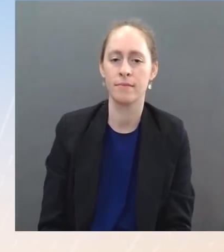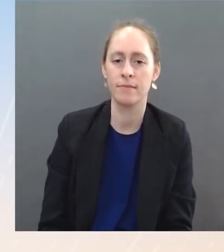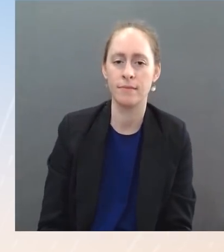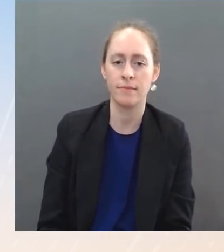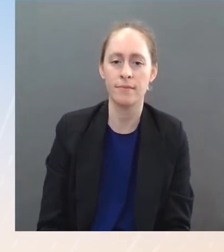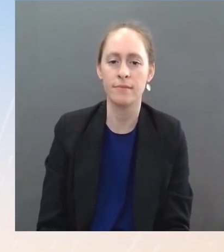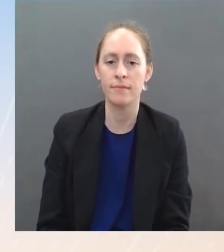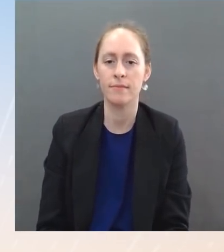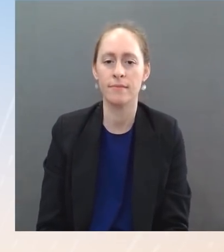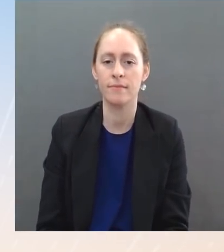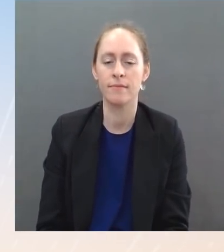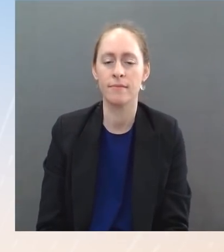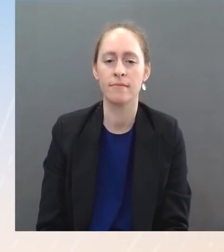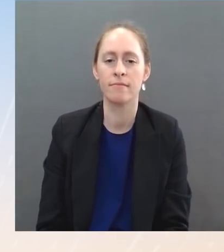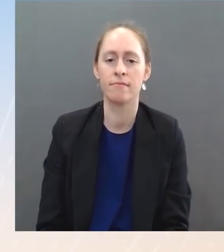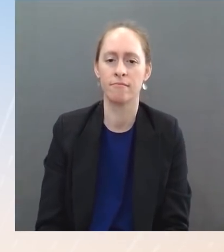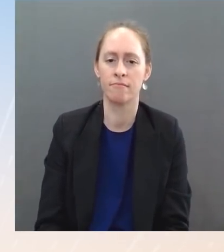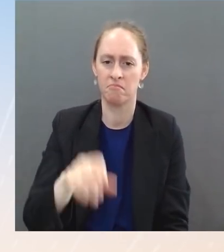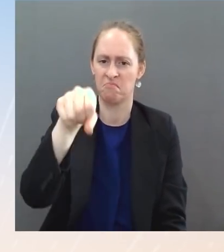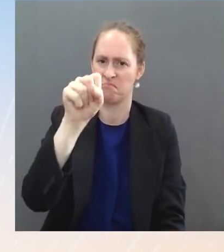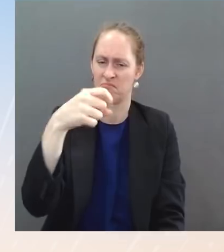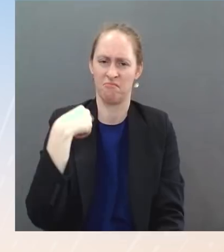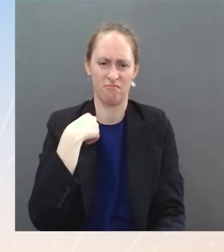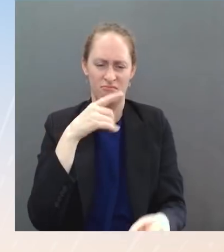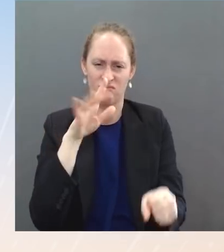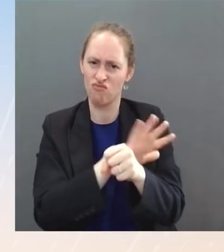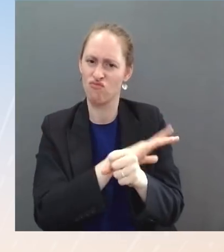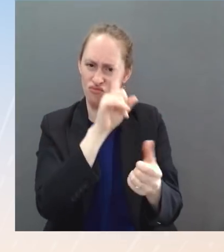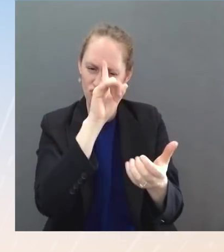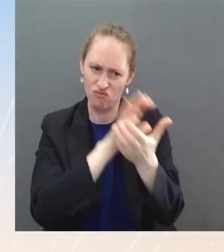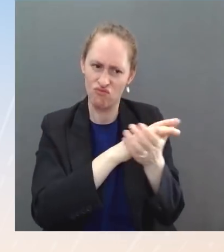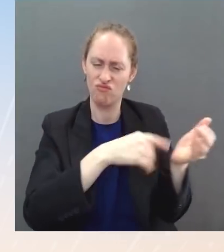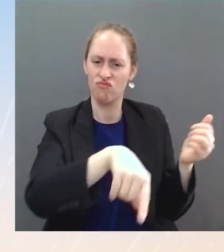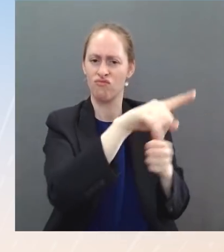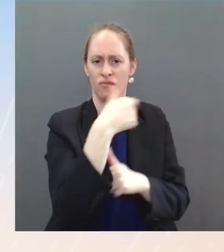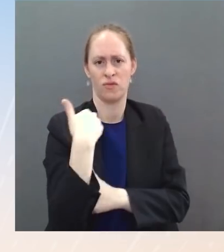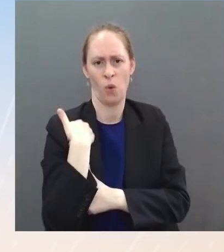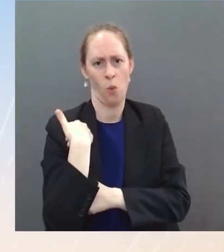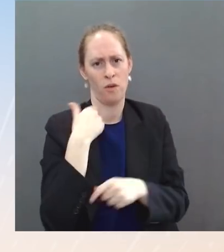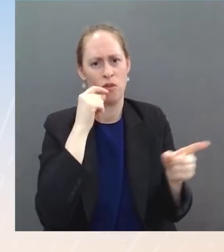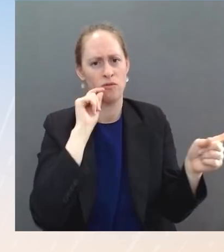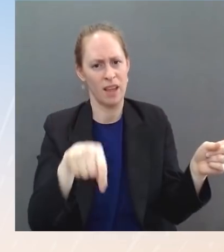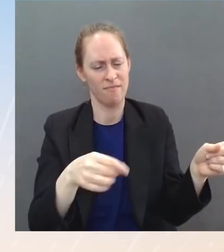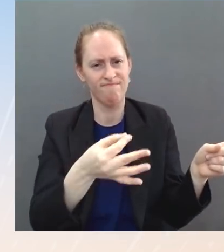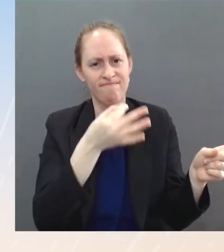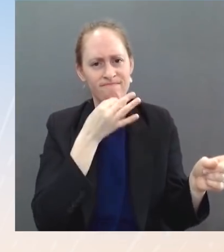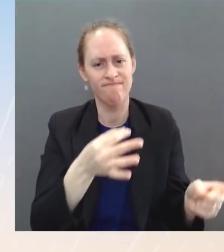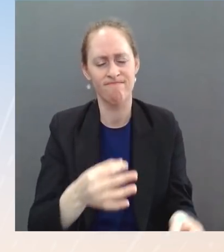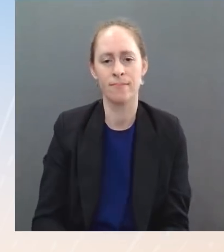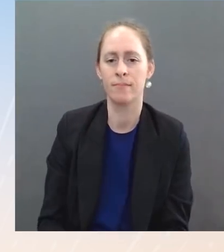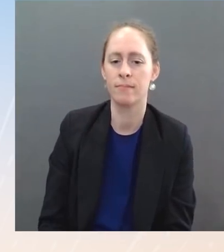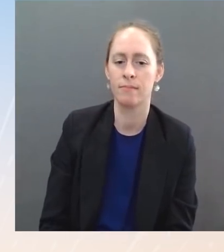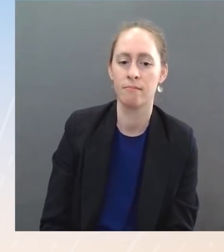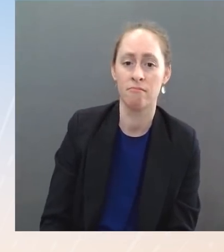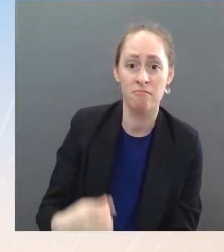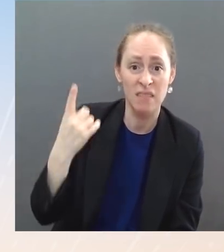The Press: I just have one -- one quick thing on chemical weapons. The President and other allies have promised consequences without saying what they would be.